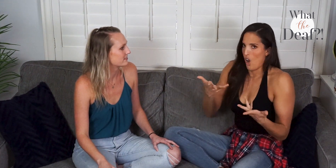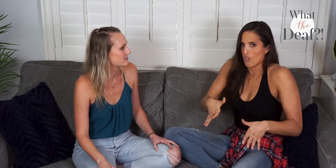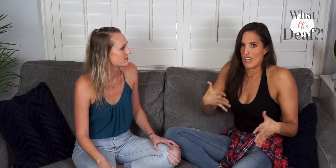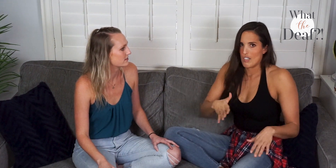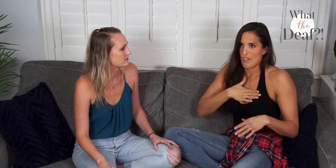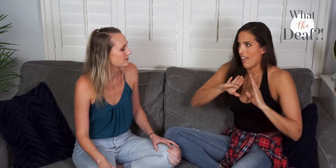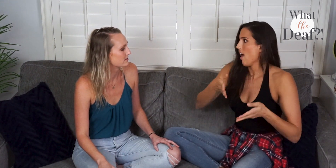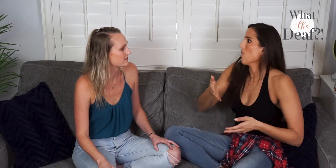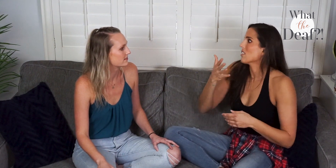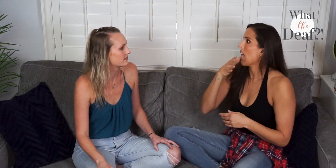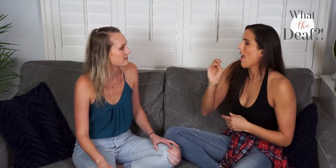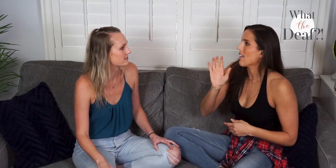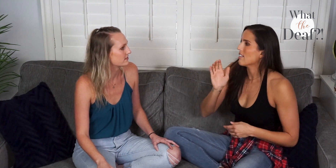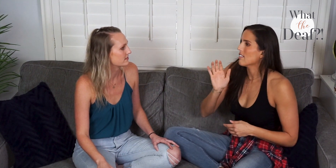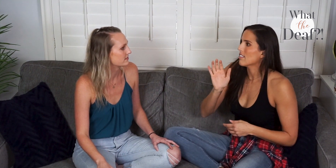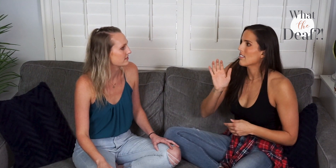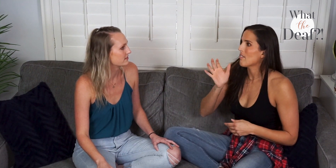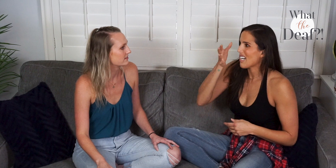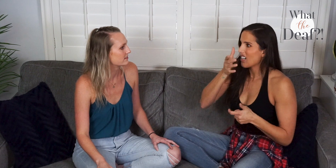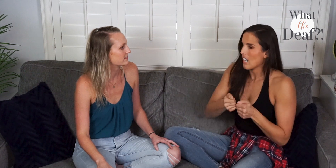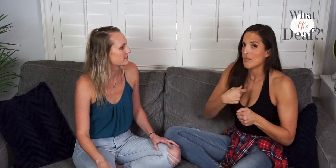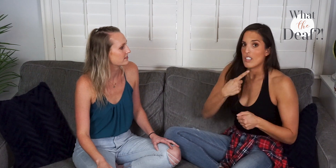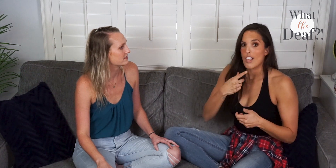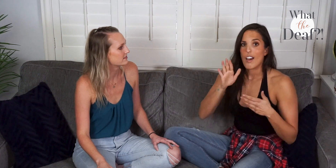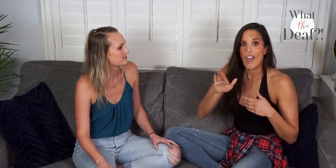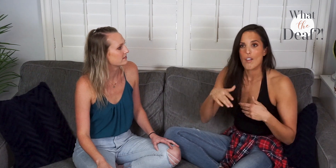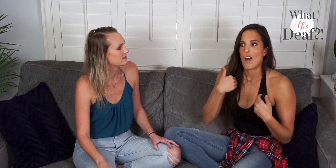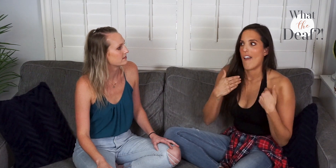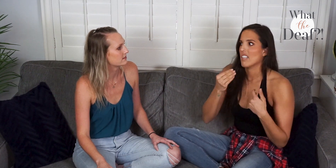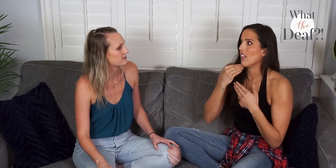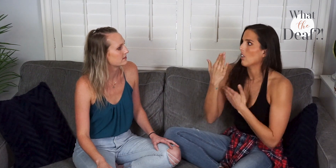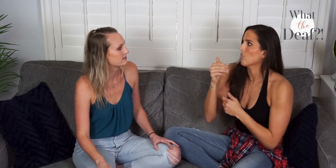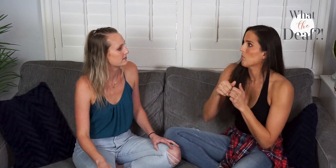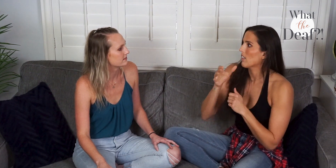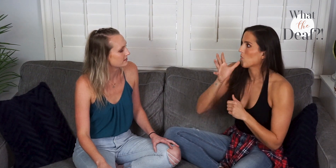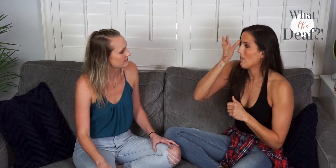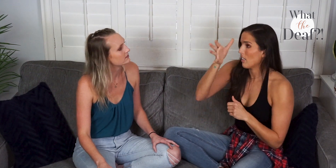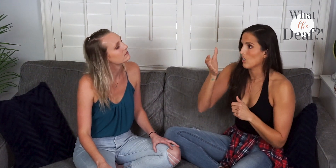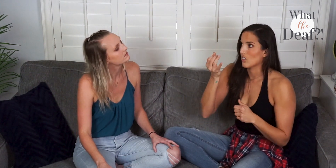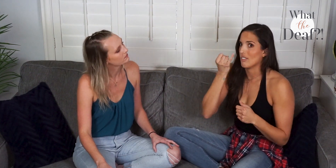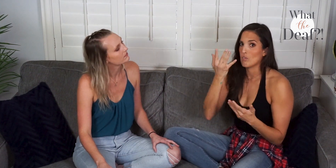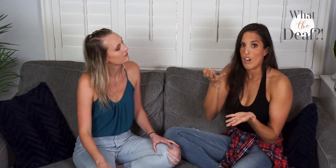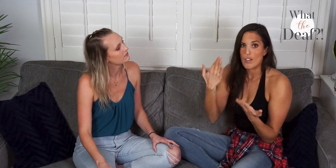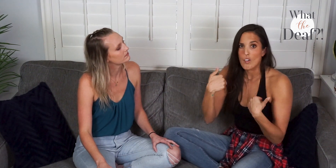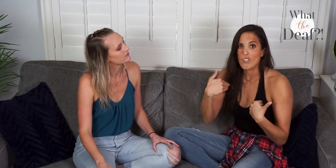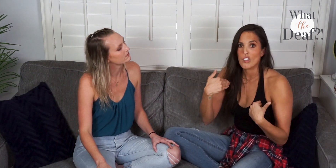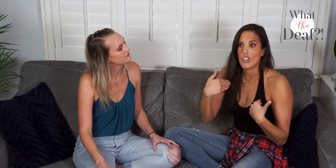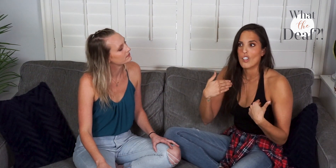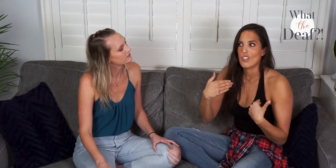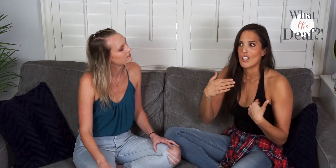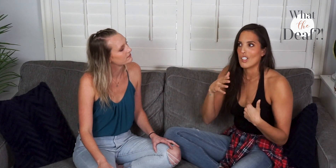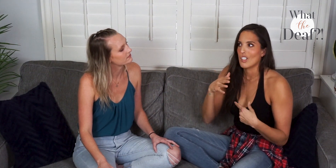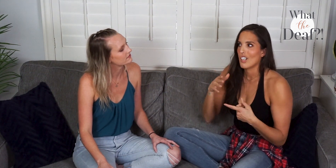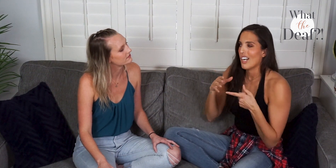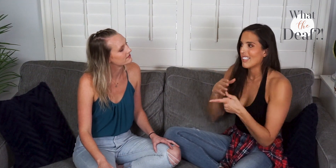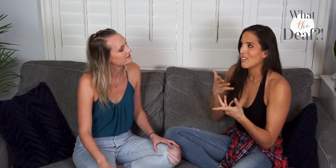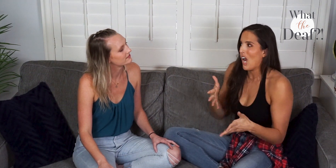he was already at my house and my dad texted me and said, "Hey, we're having lunch with the grandparents if you wanna come over."